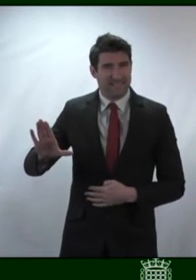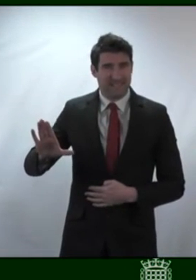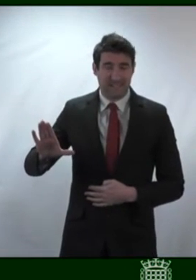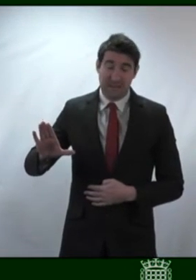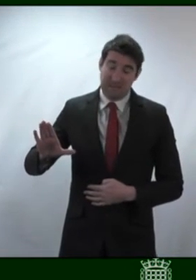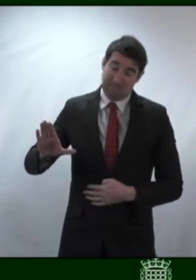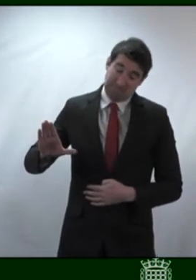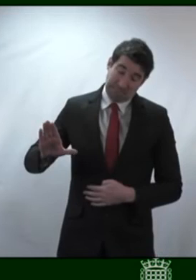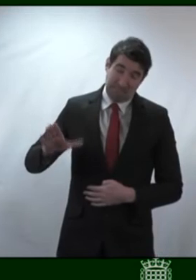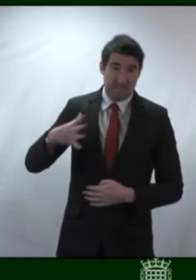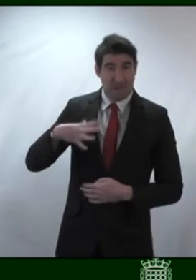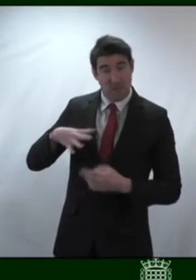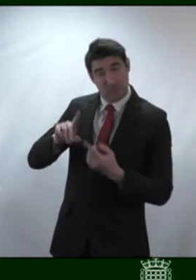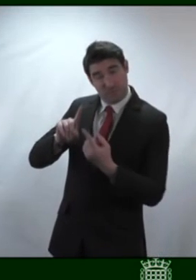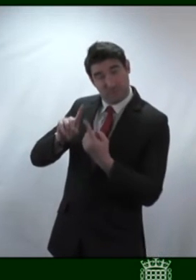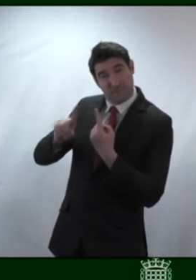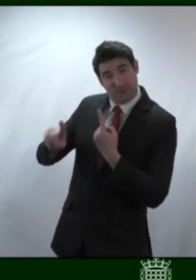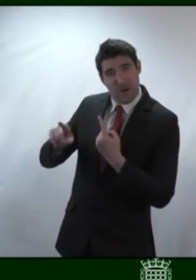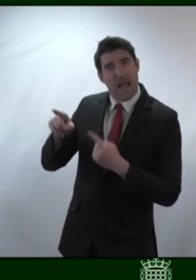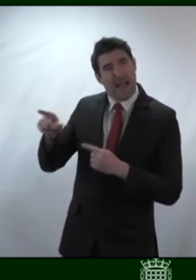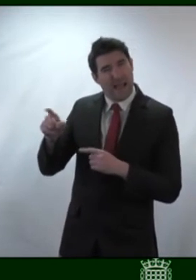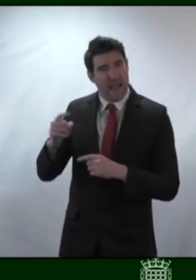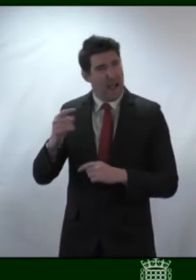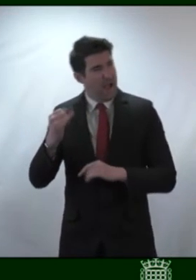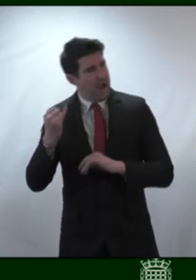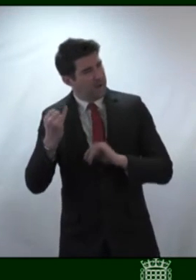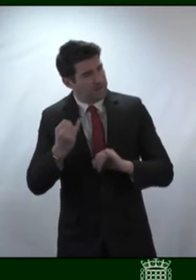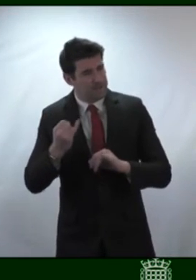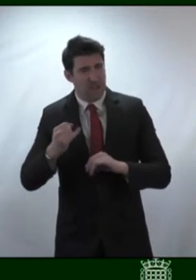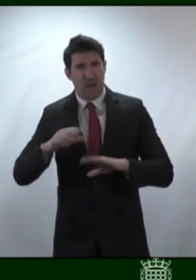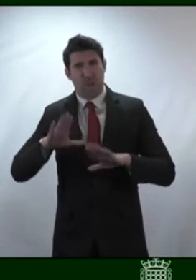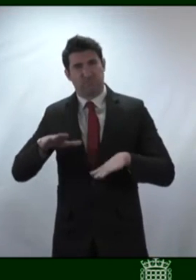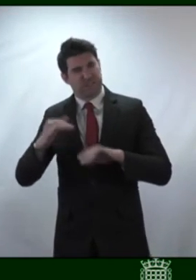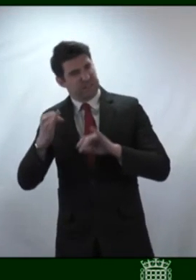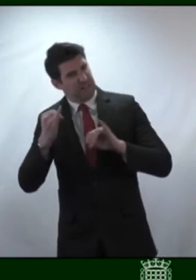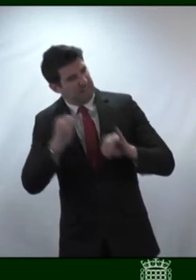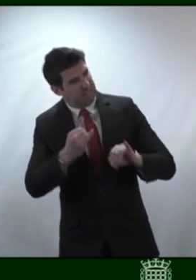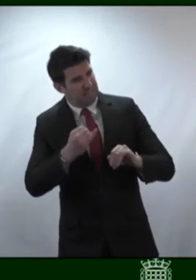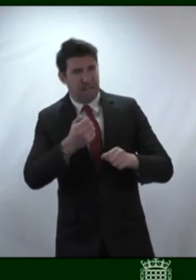and learned Gentleman, I would take his criticisms of the UK Government’s decisions a little more